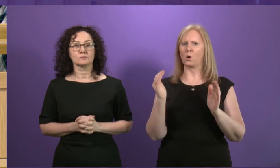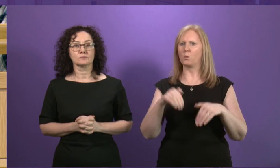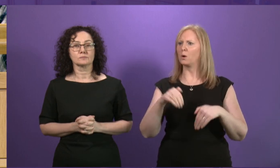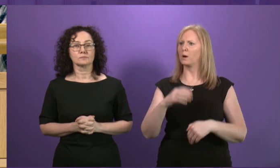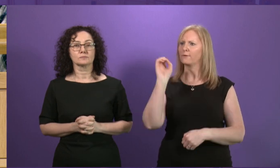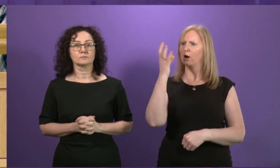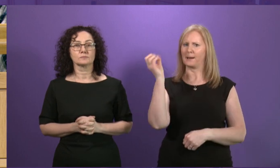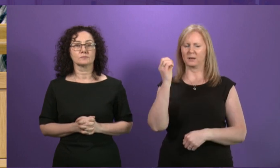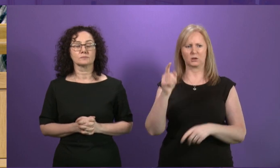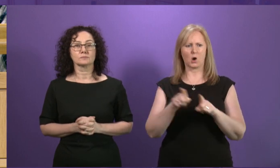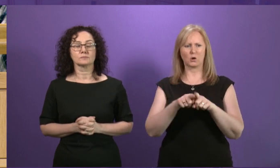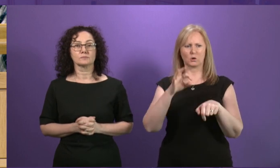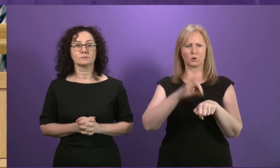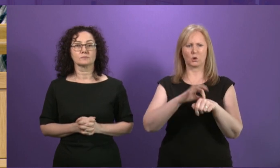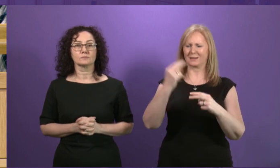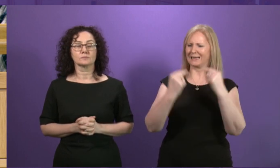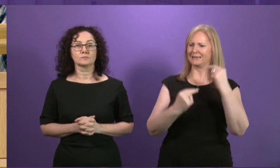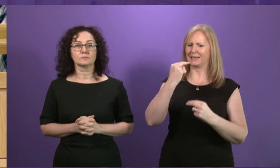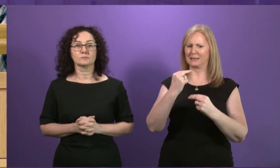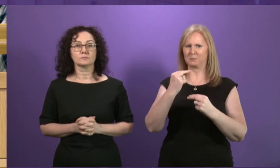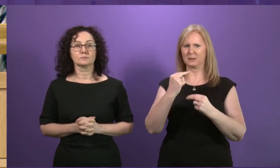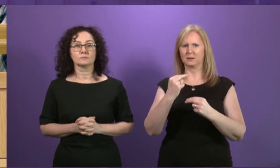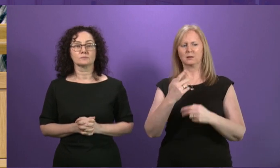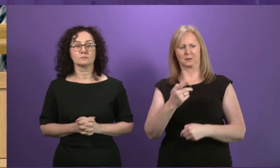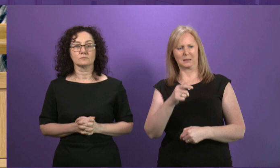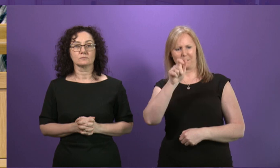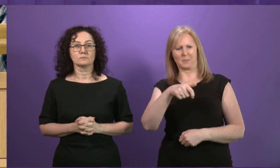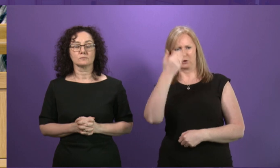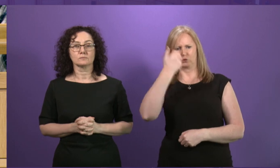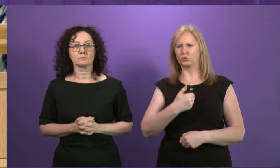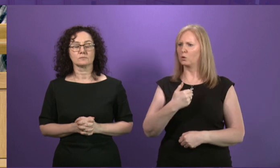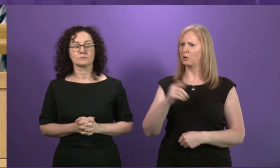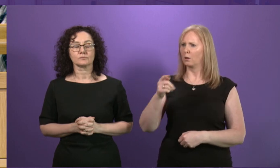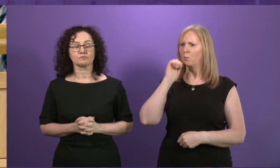from a doctor, let alone someone who has suffered a stroke? Will she look into the matter with the utmost urgency?